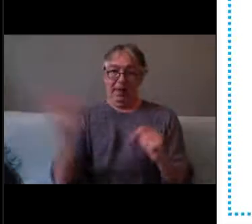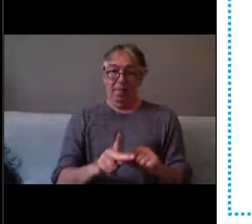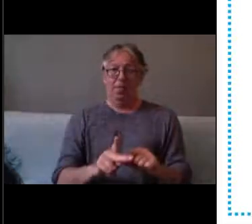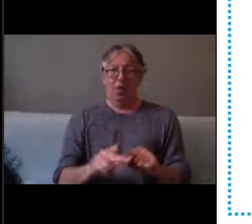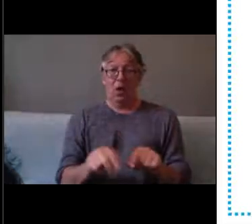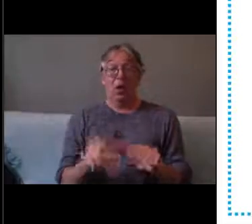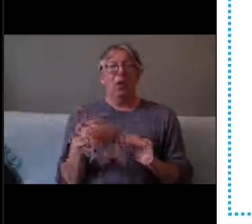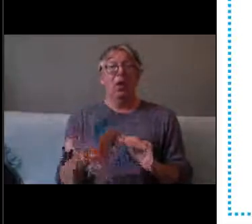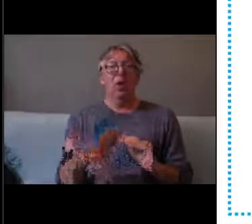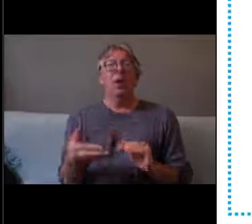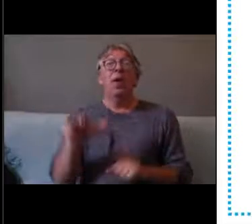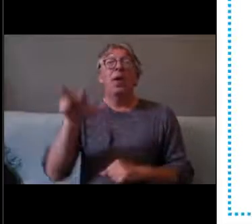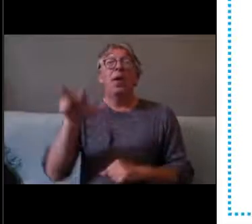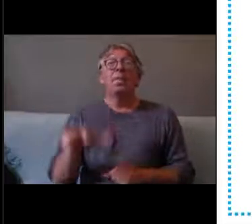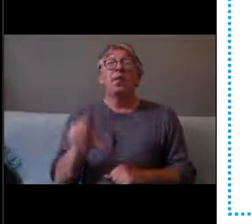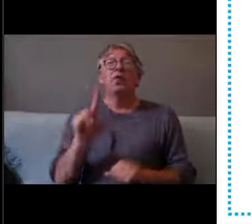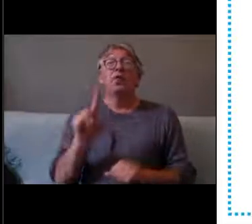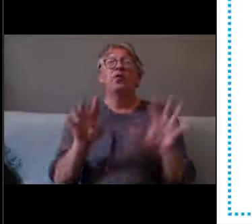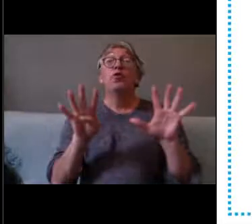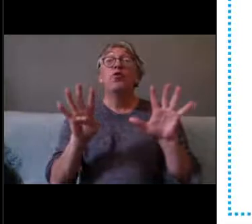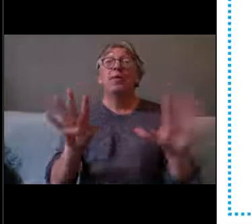Most of the volunteers came home. Not all.